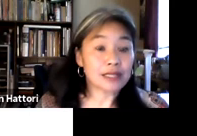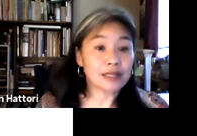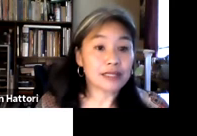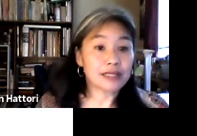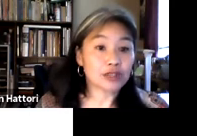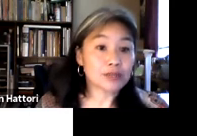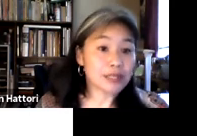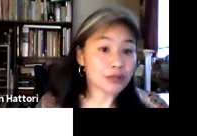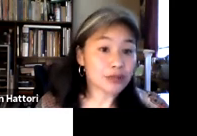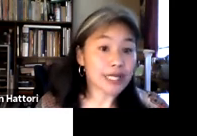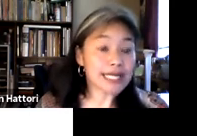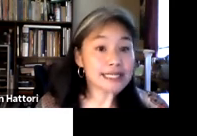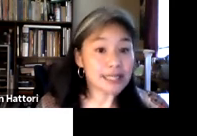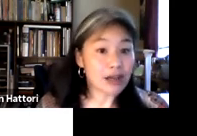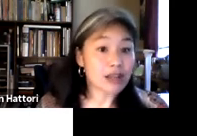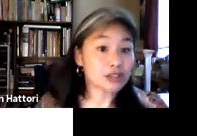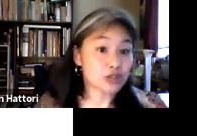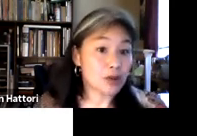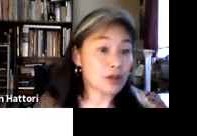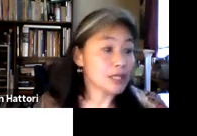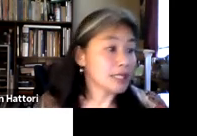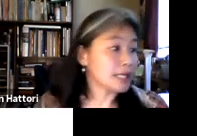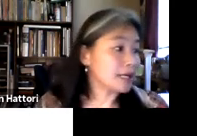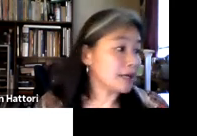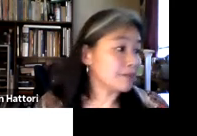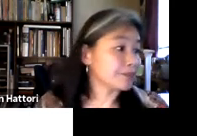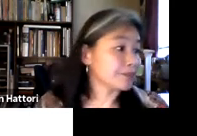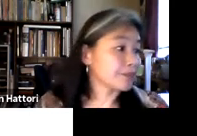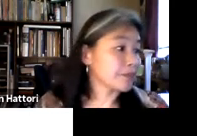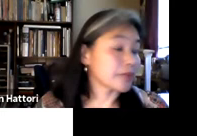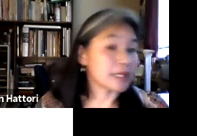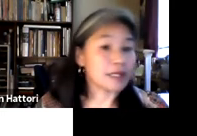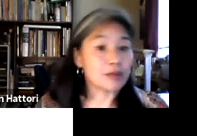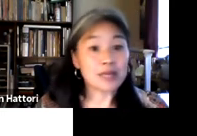privacy. And the, you know, the big thing was the bathrooms, the